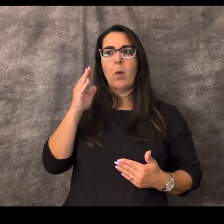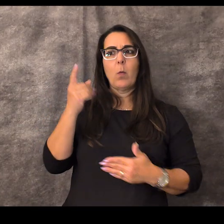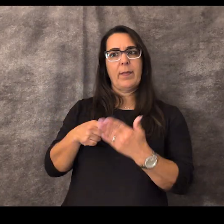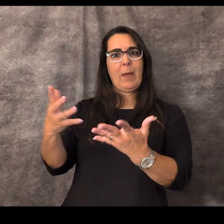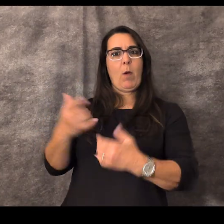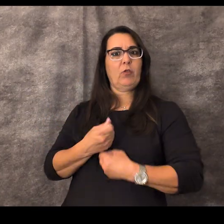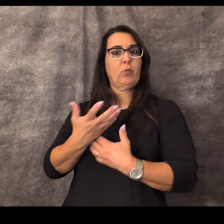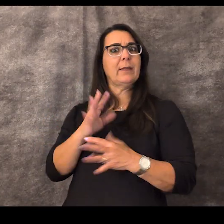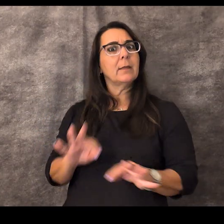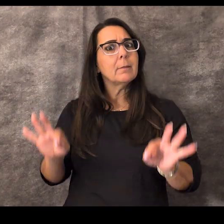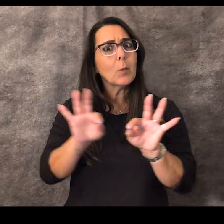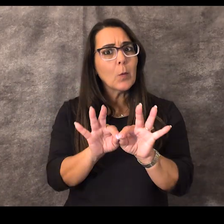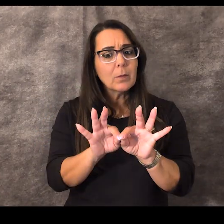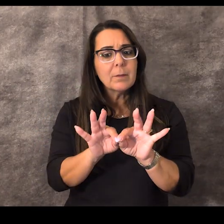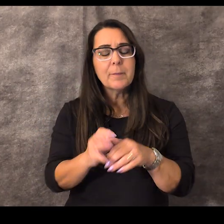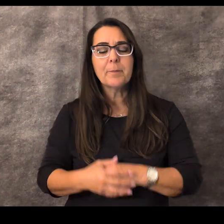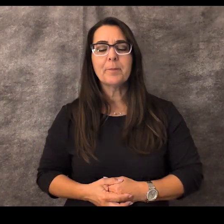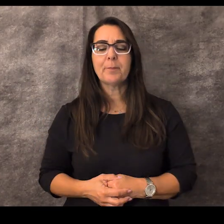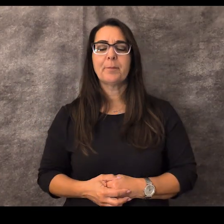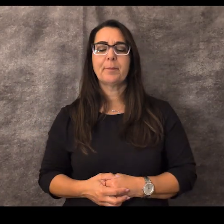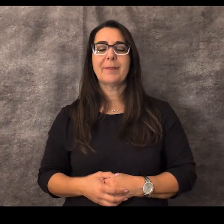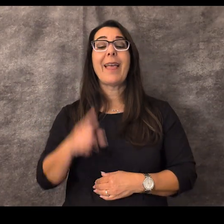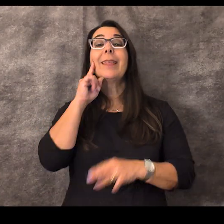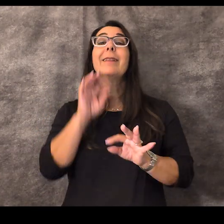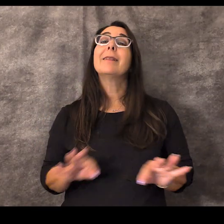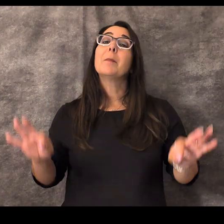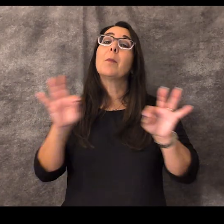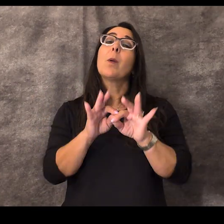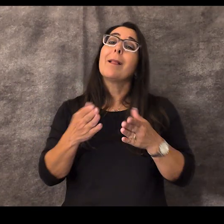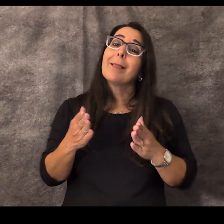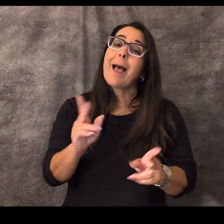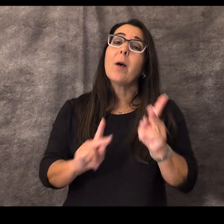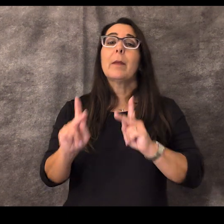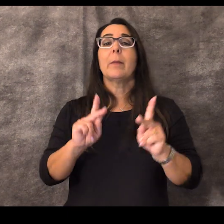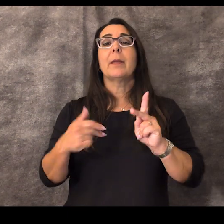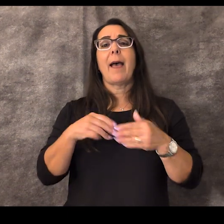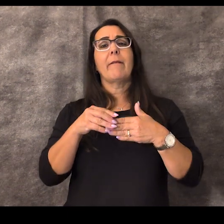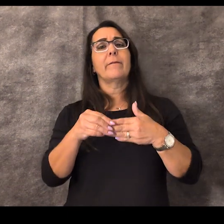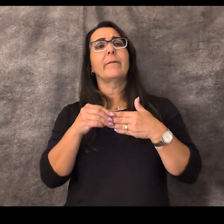(Meli) I think it's important to allow people as much direction as possible in these meetings.